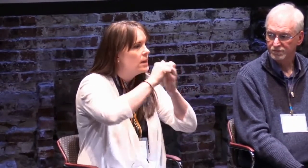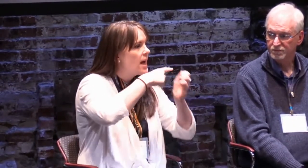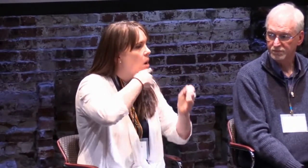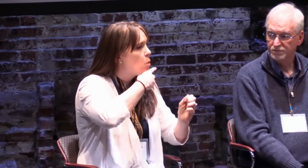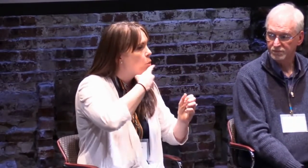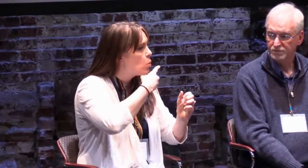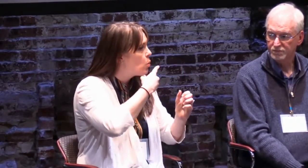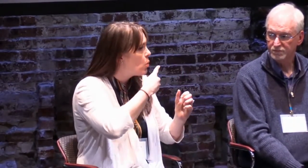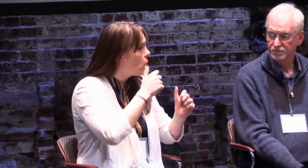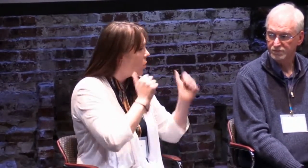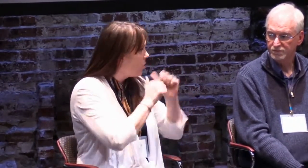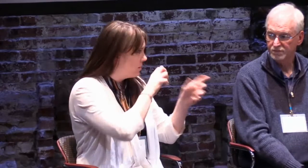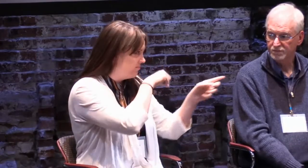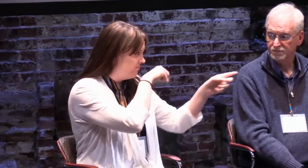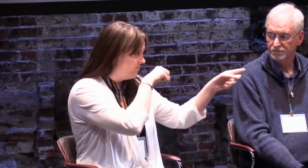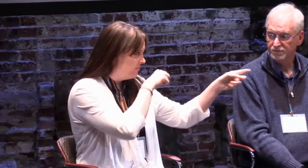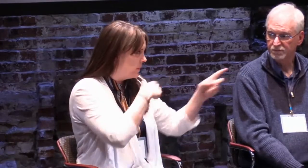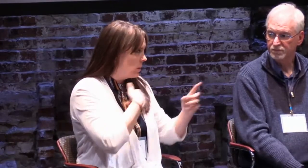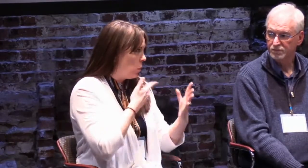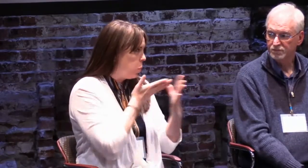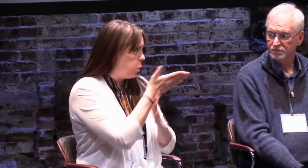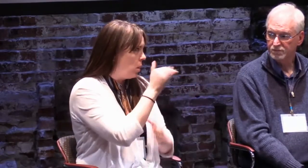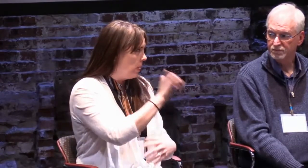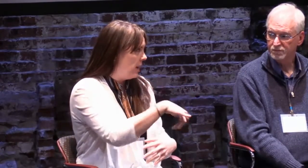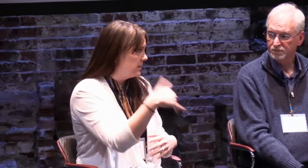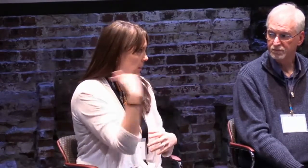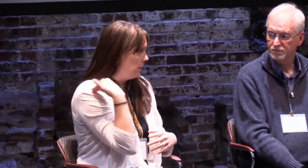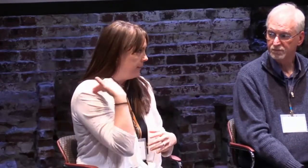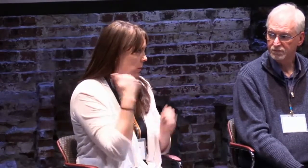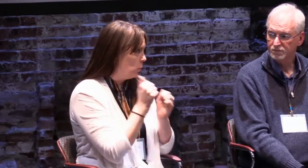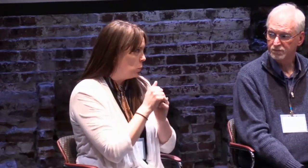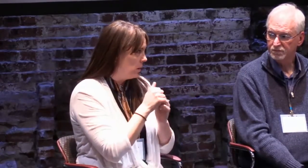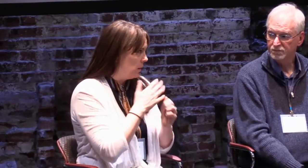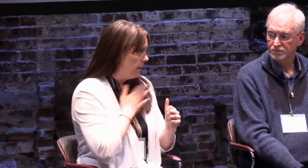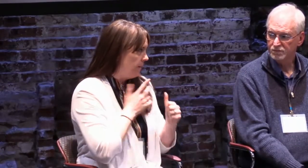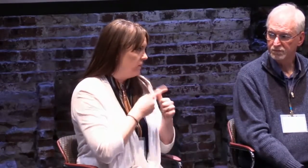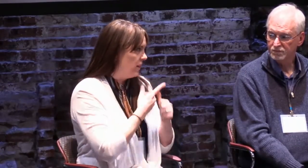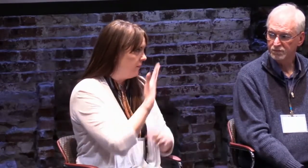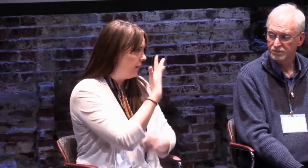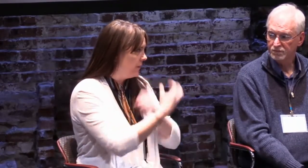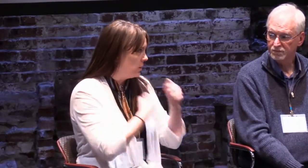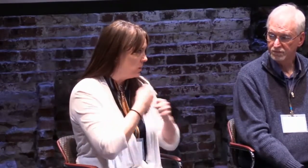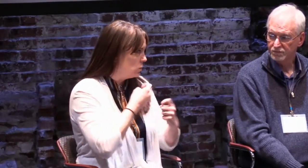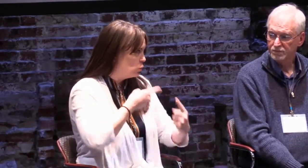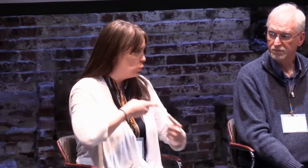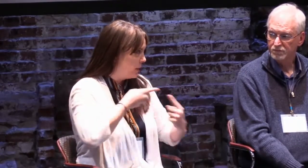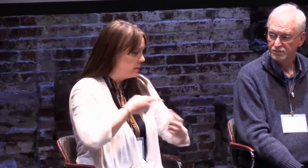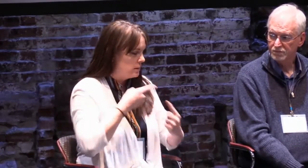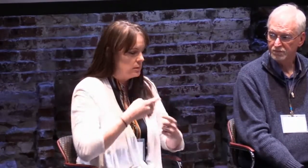[Additional Translator] So as you were saying, how do you get connected, how do you collaborate? Especially with hearing companies.